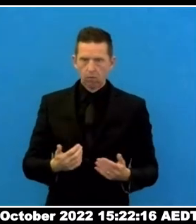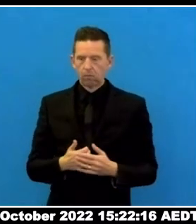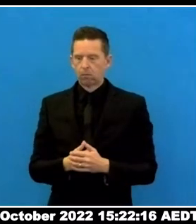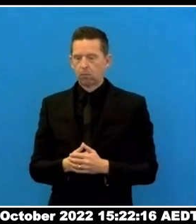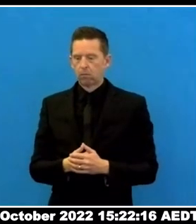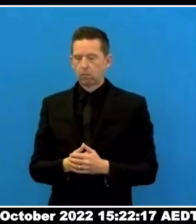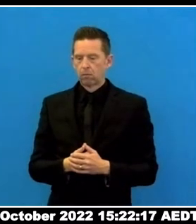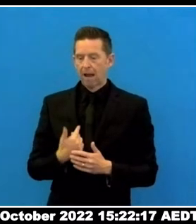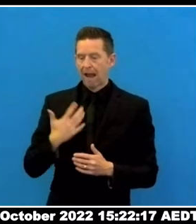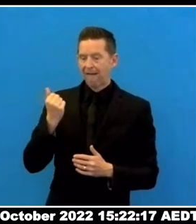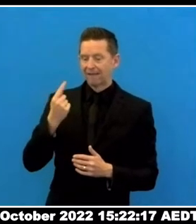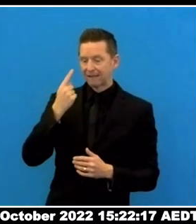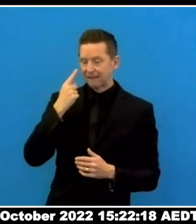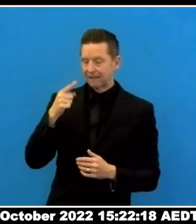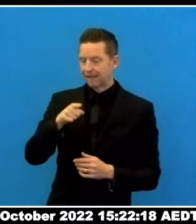has been punished by the Taliban.